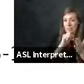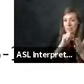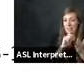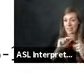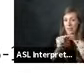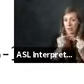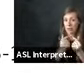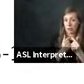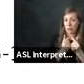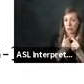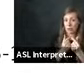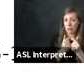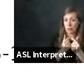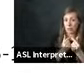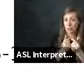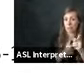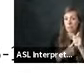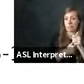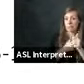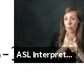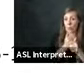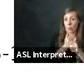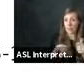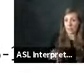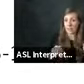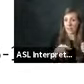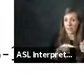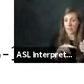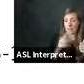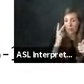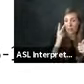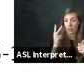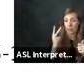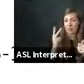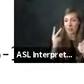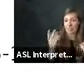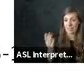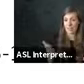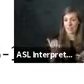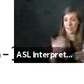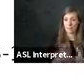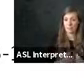accounts for the majority of the cases that we're seeing in our county.